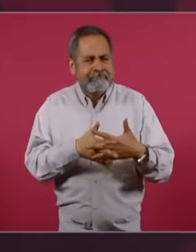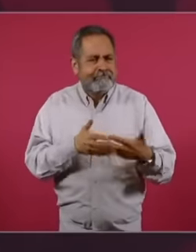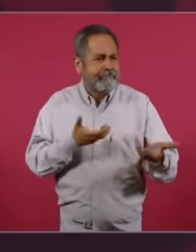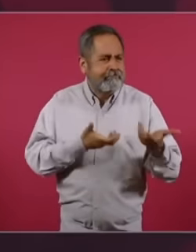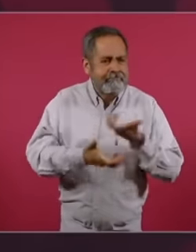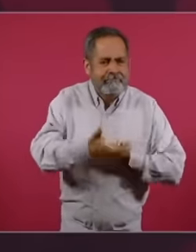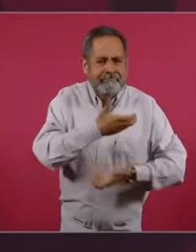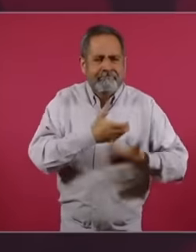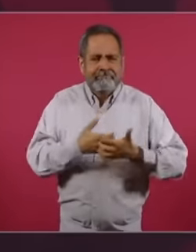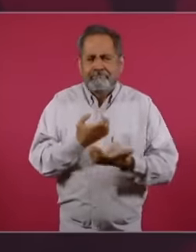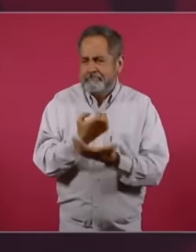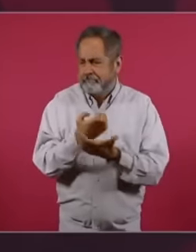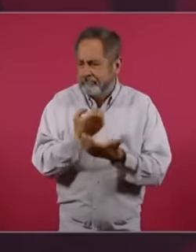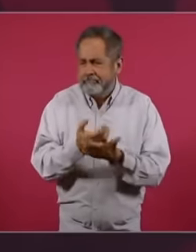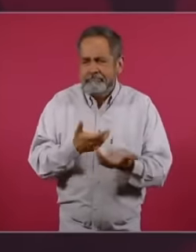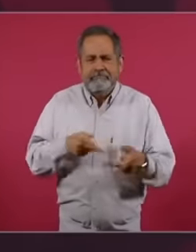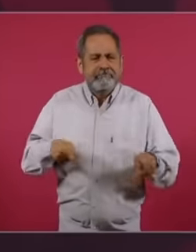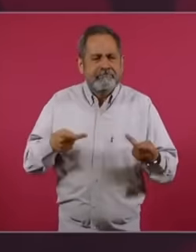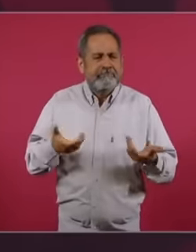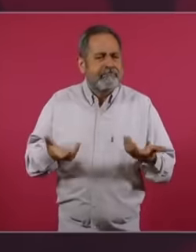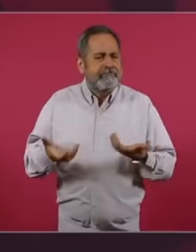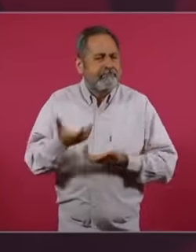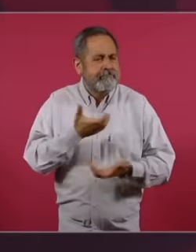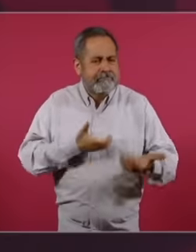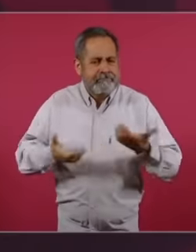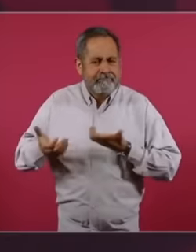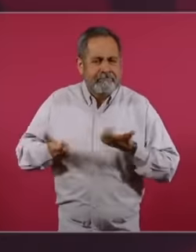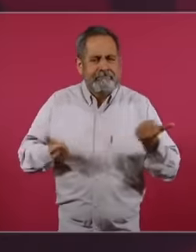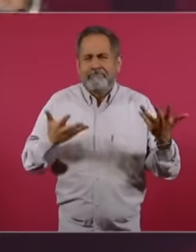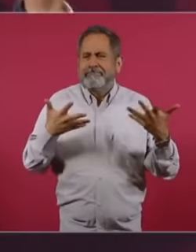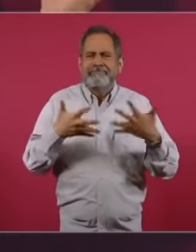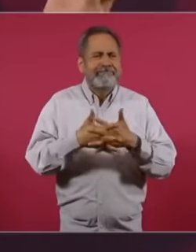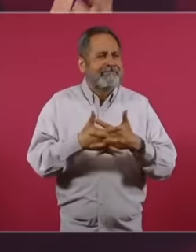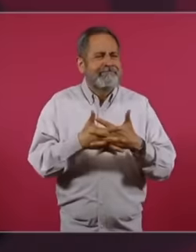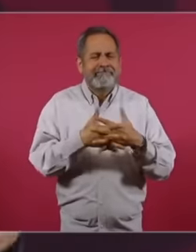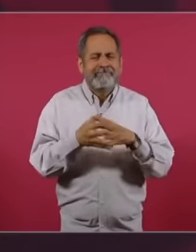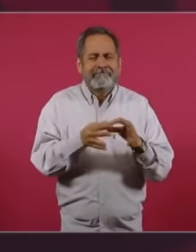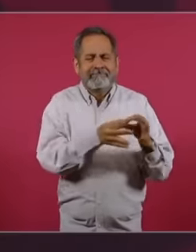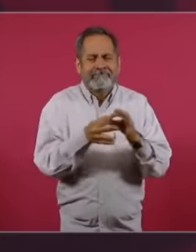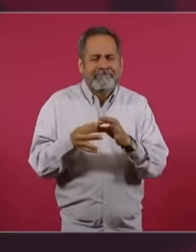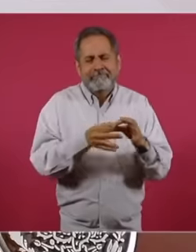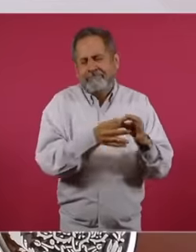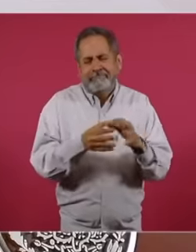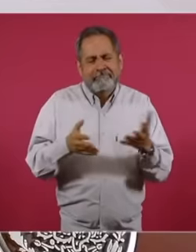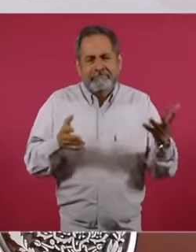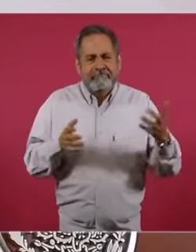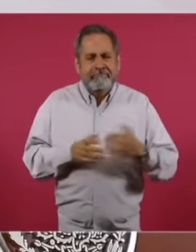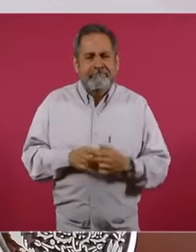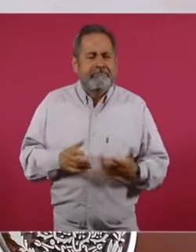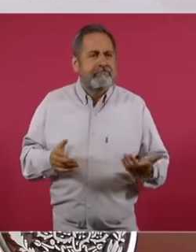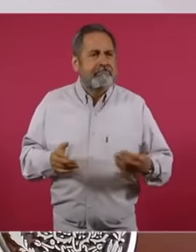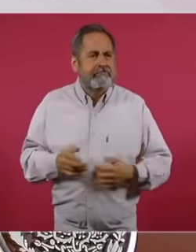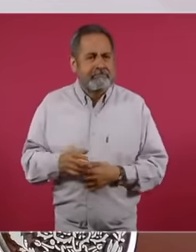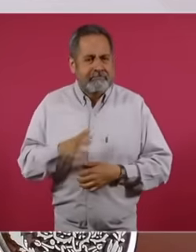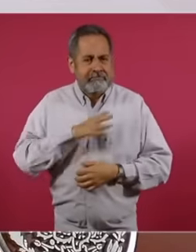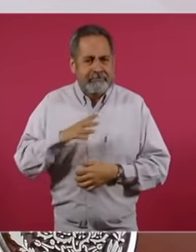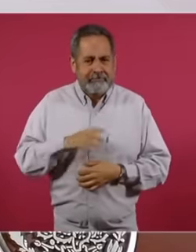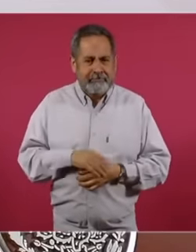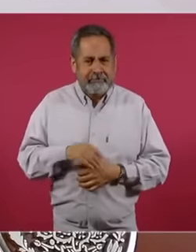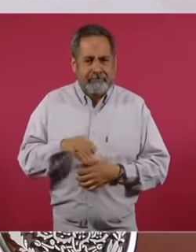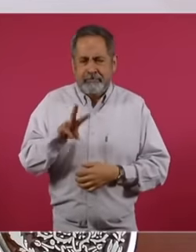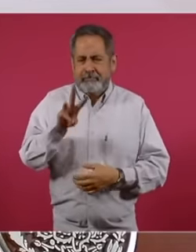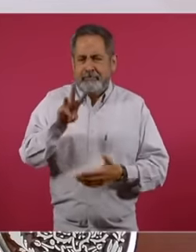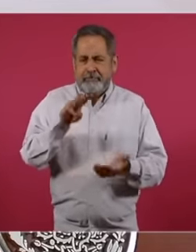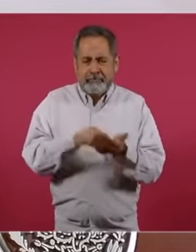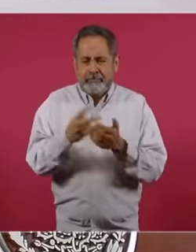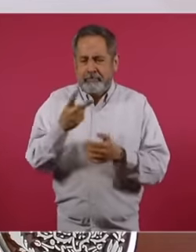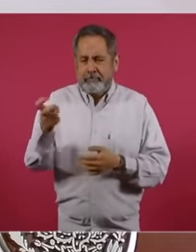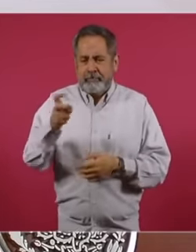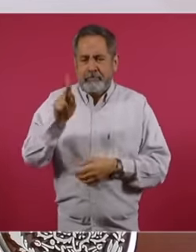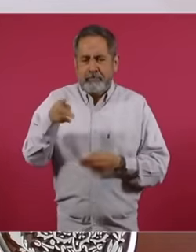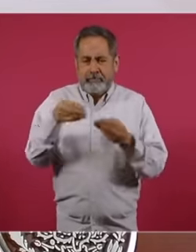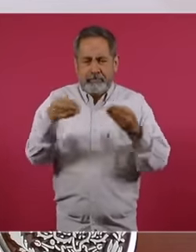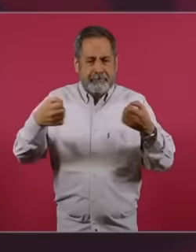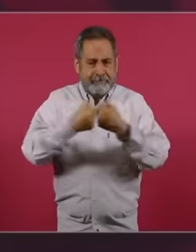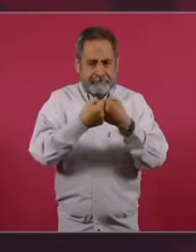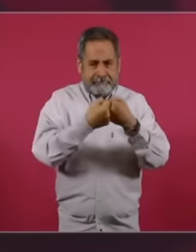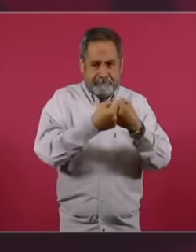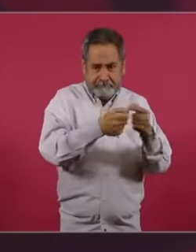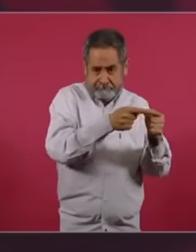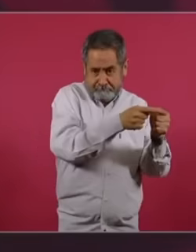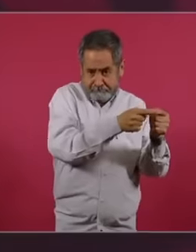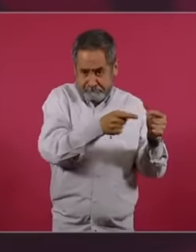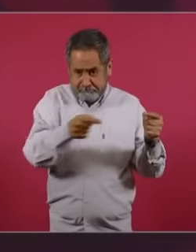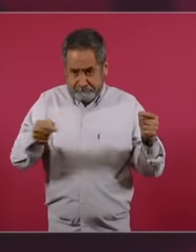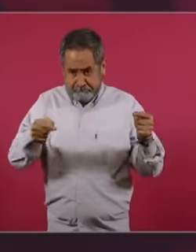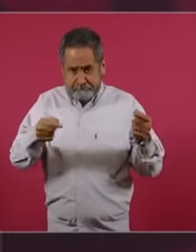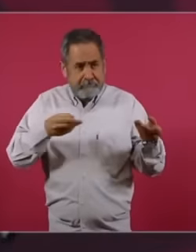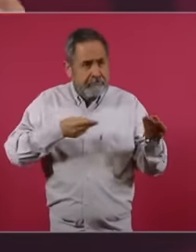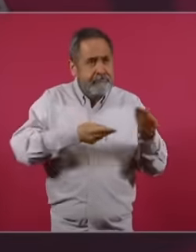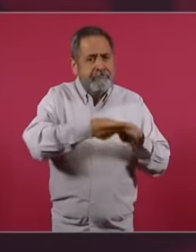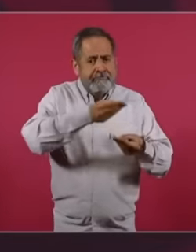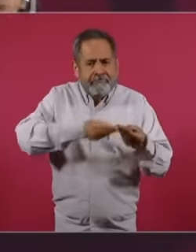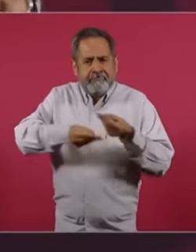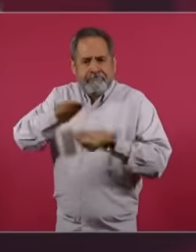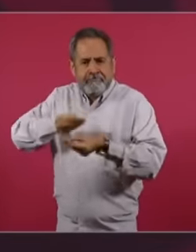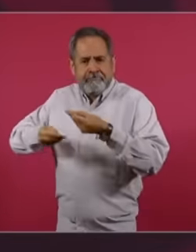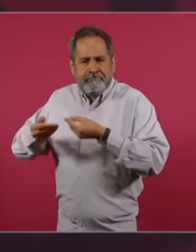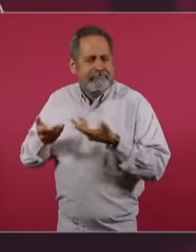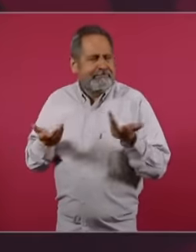economic cooperation and trade are already very intertwined, since we have 3,000 200 km of border, we need each other, we